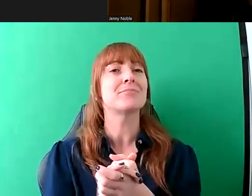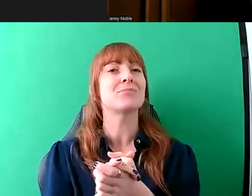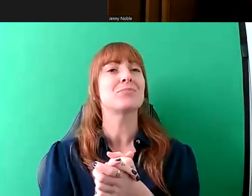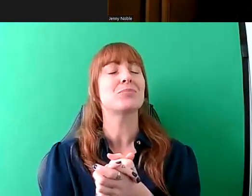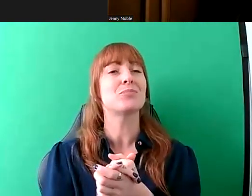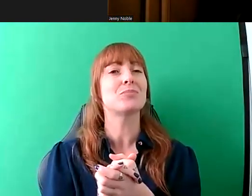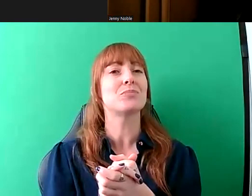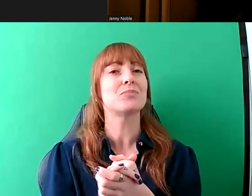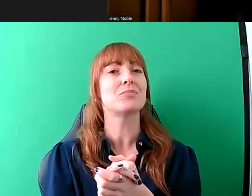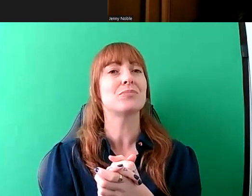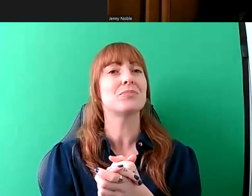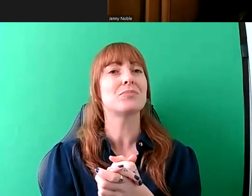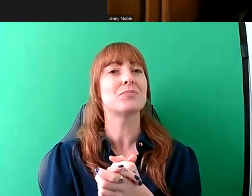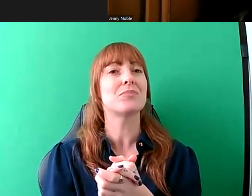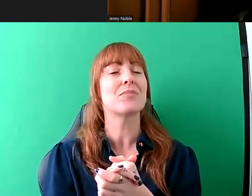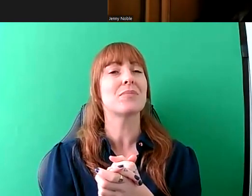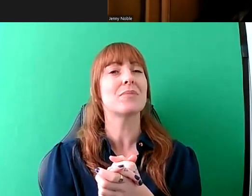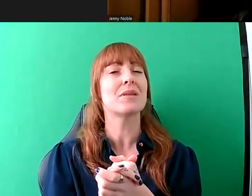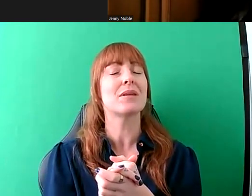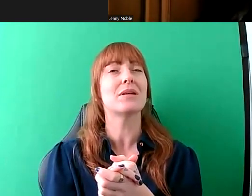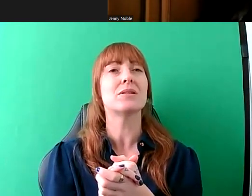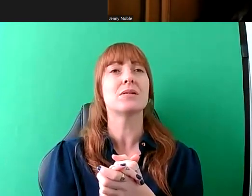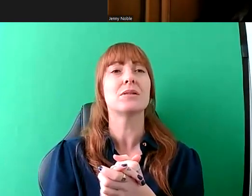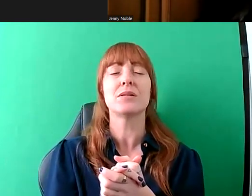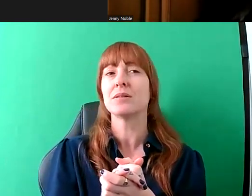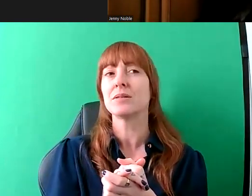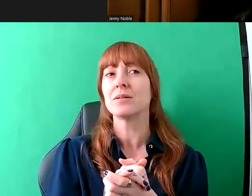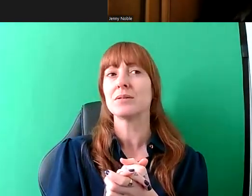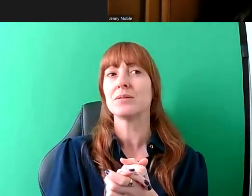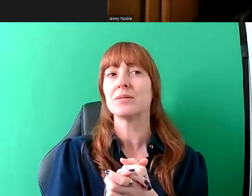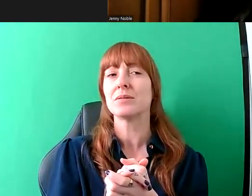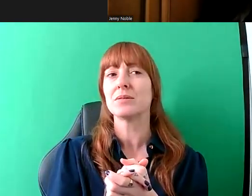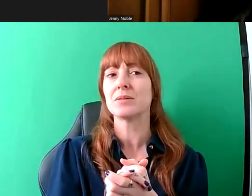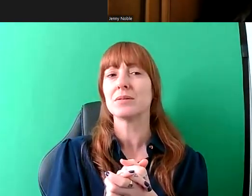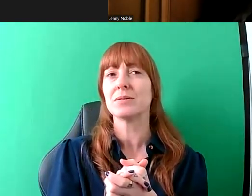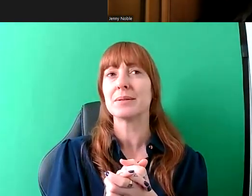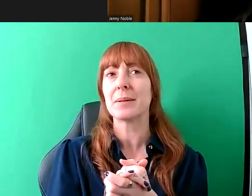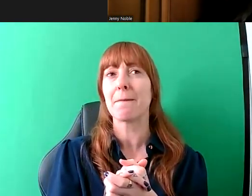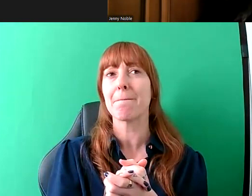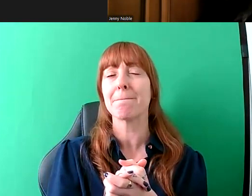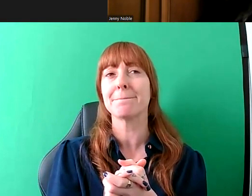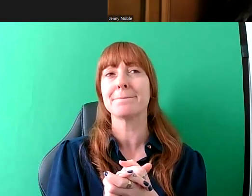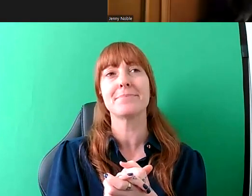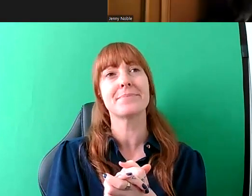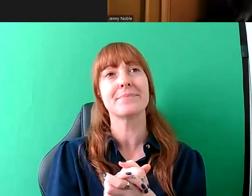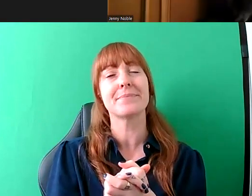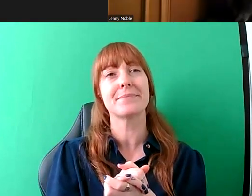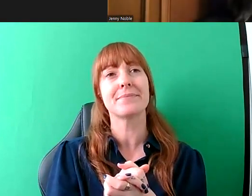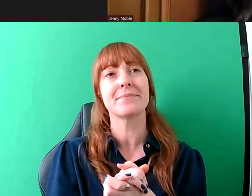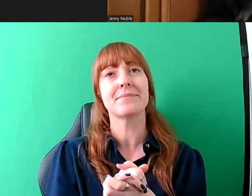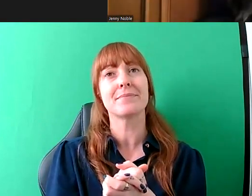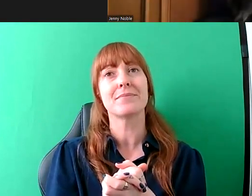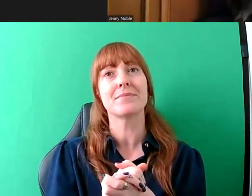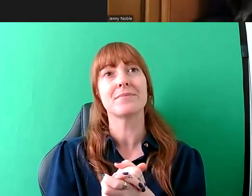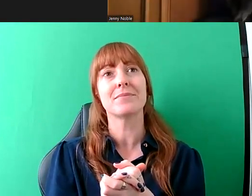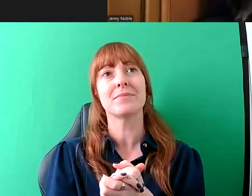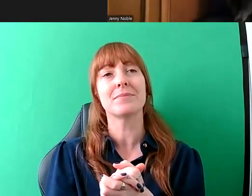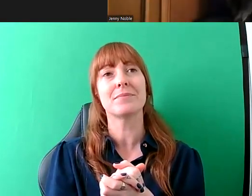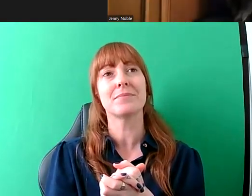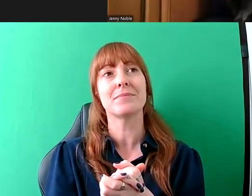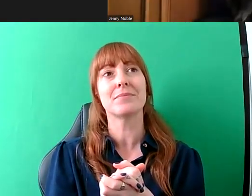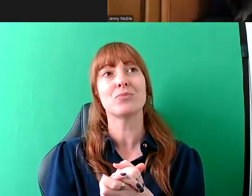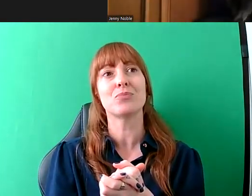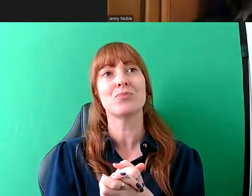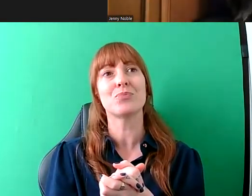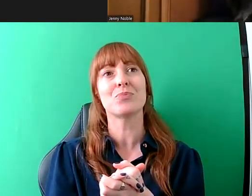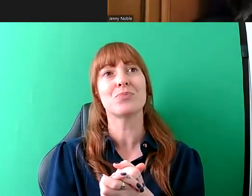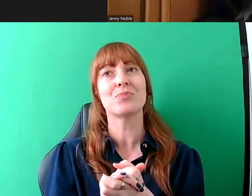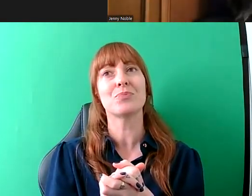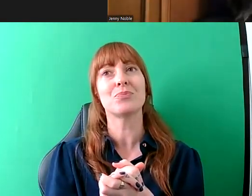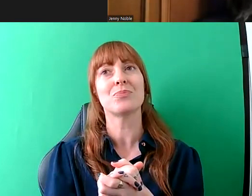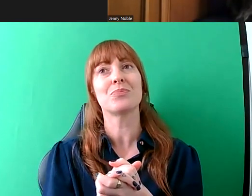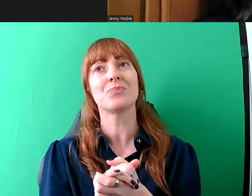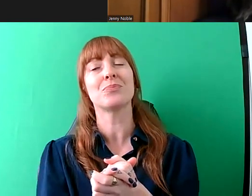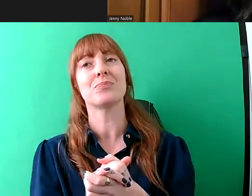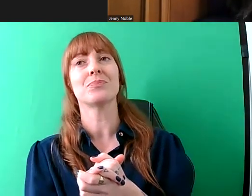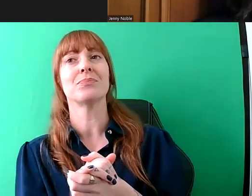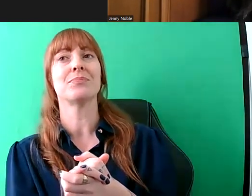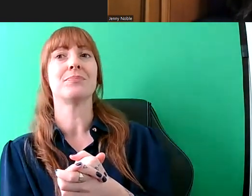Becky: First of all it inspiring... [cuts out]